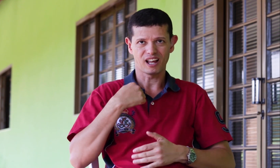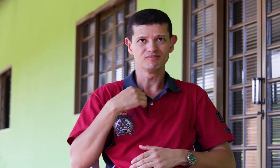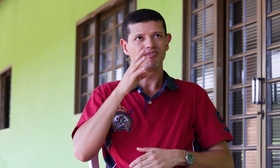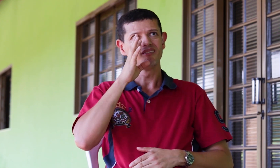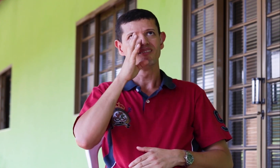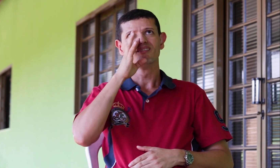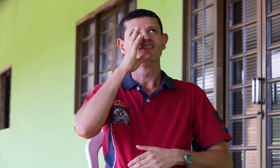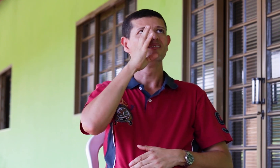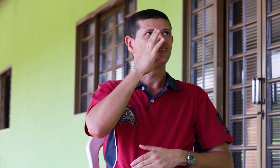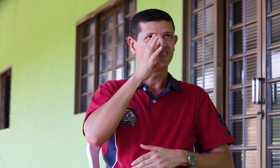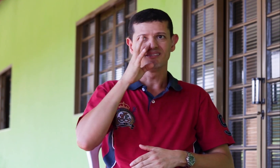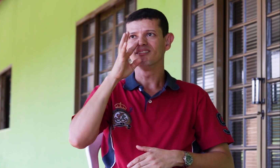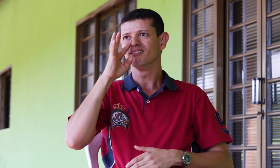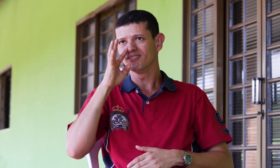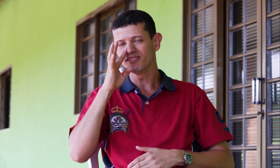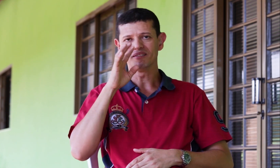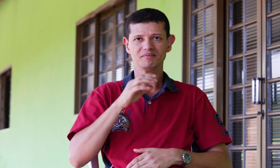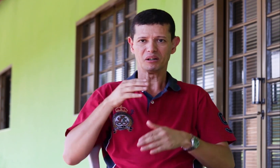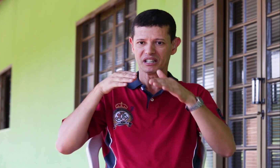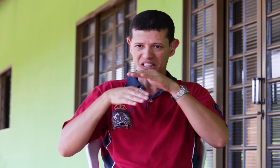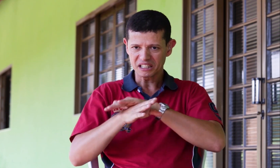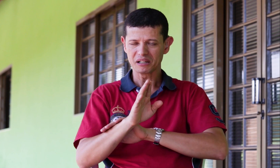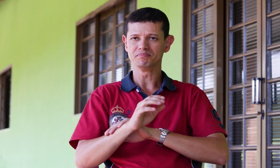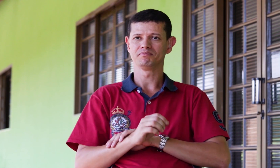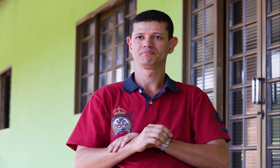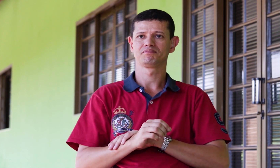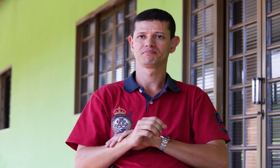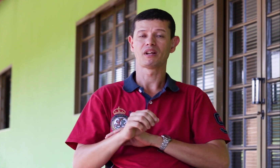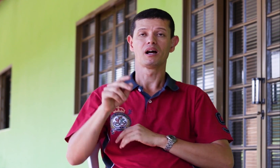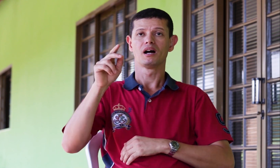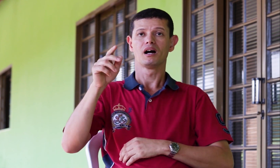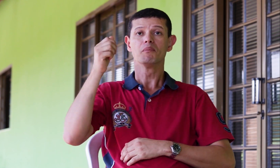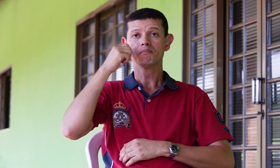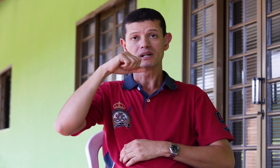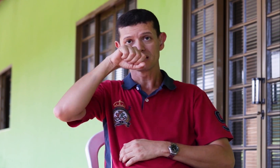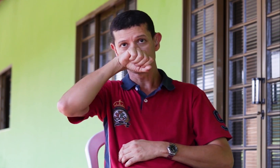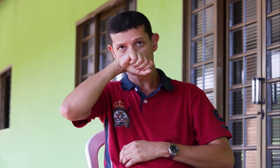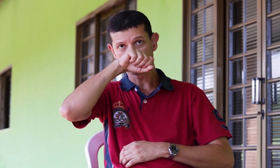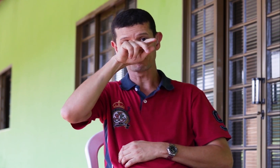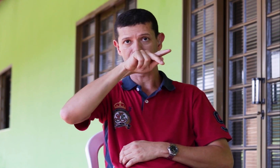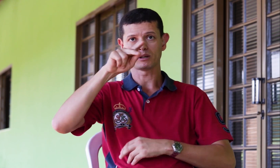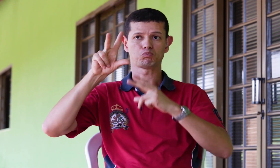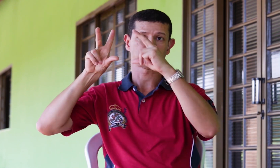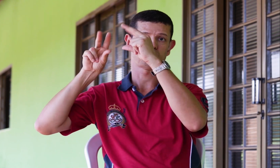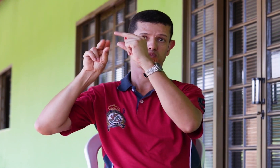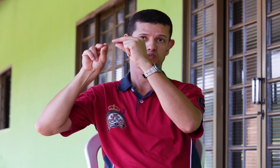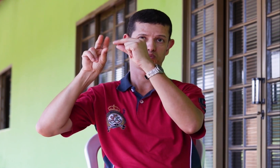I entered the building amazed to see a school from the inside. My mother talked to the teacher